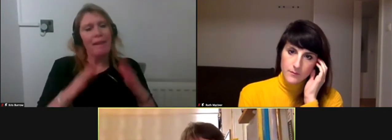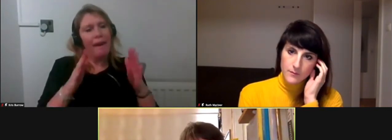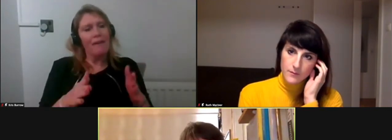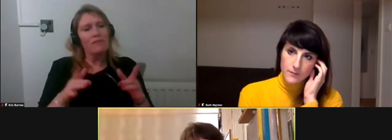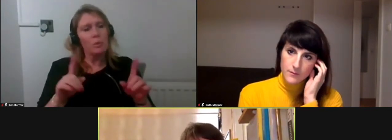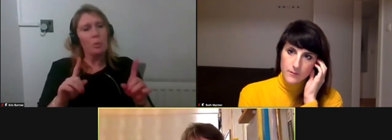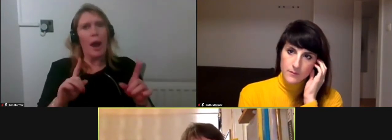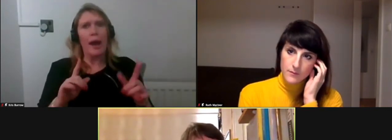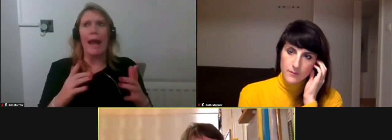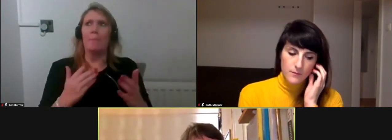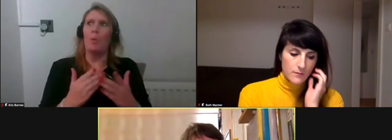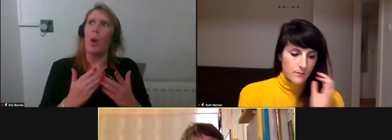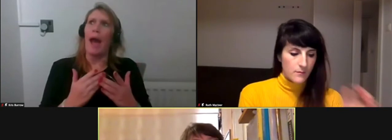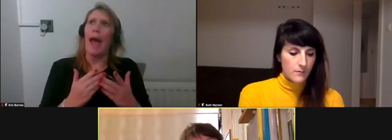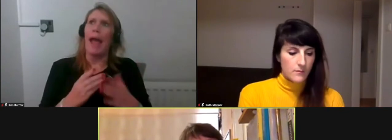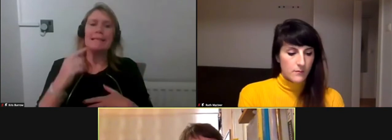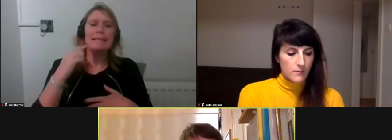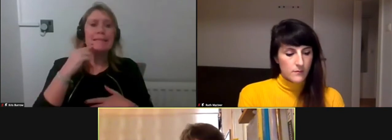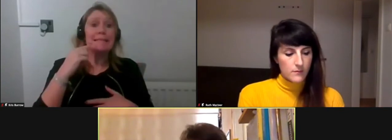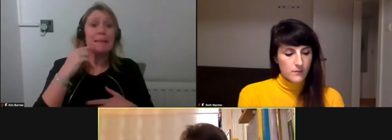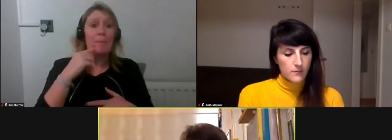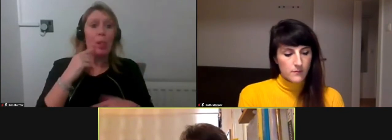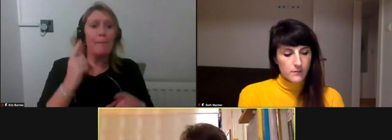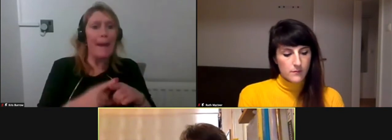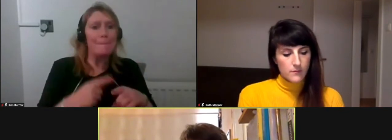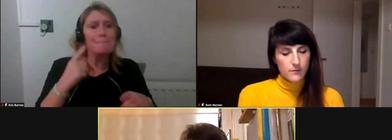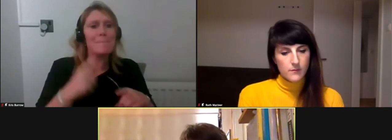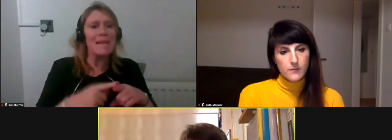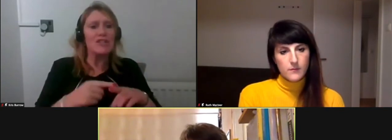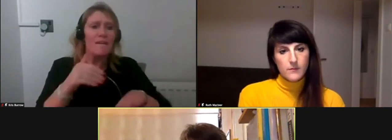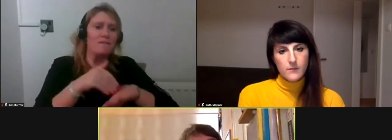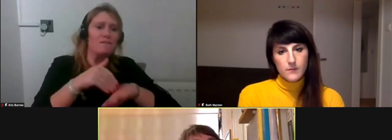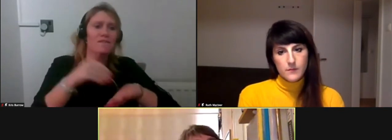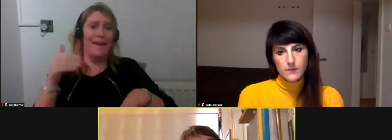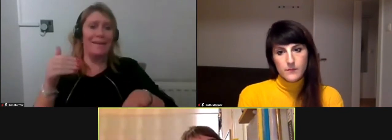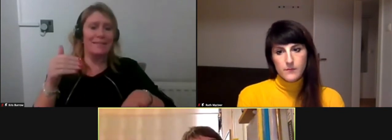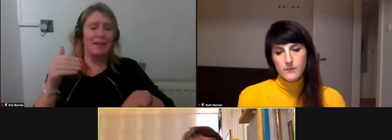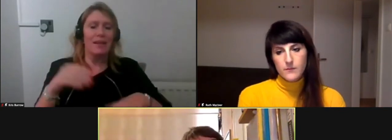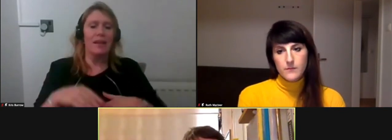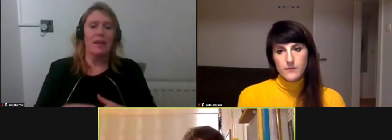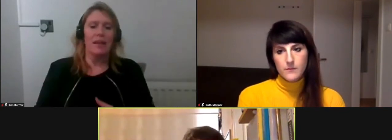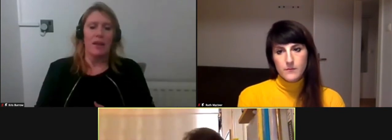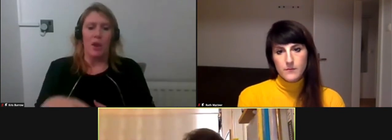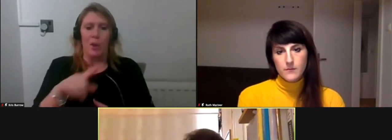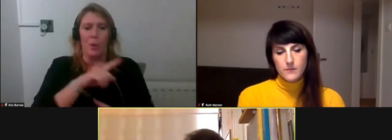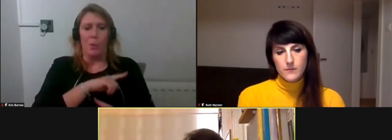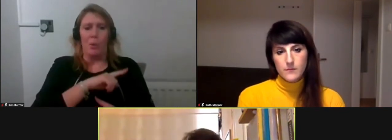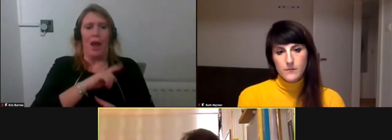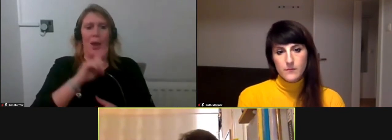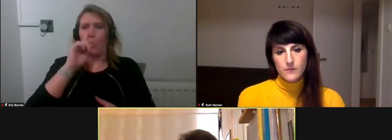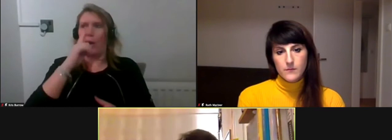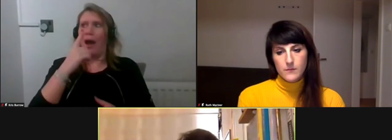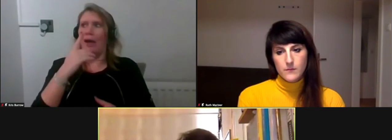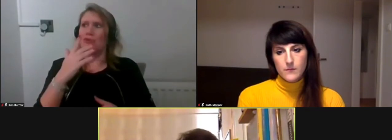effect. So, because you can't build layers of sound which you would do if you